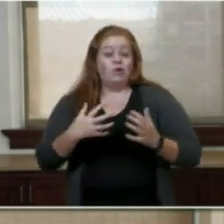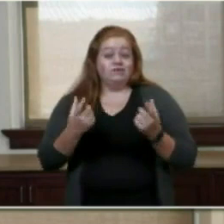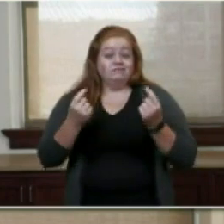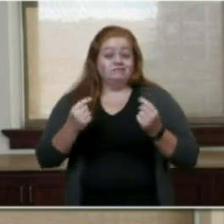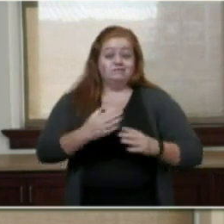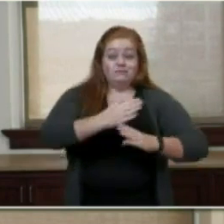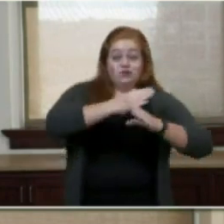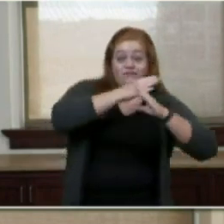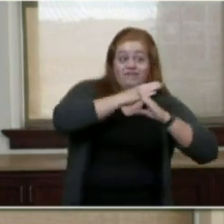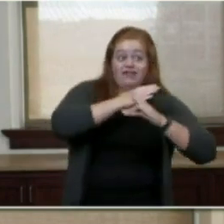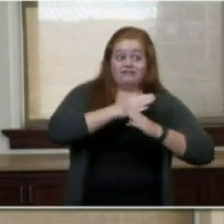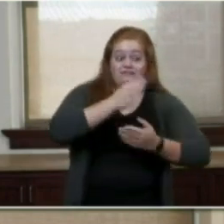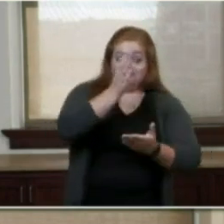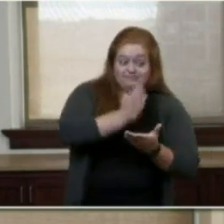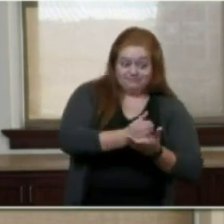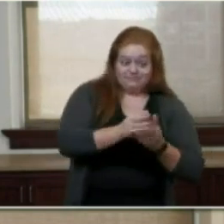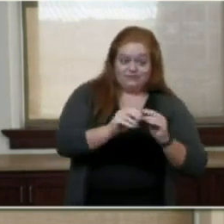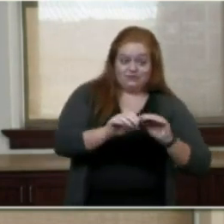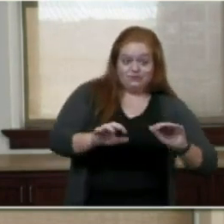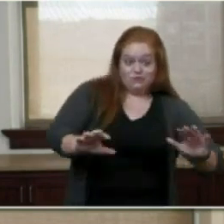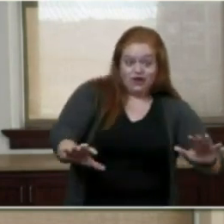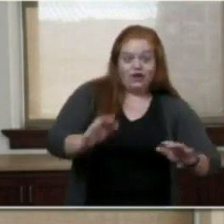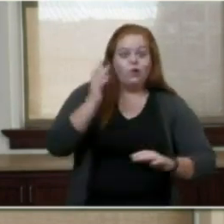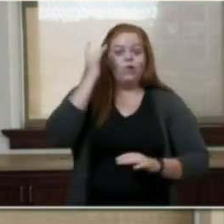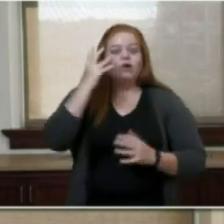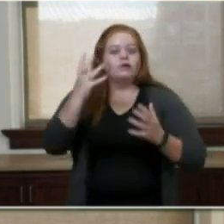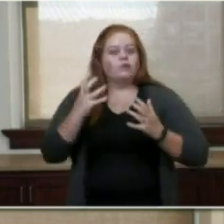spreading further, an effort to keep our community safe.